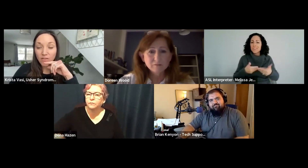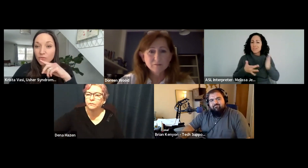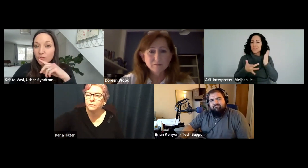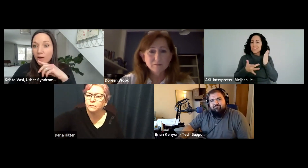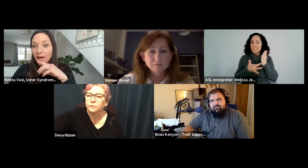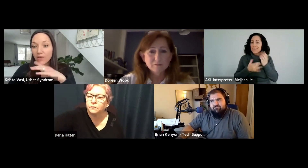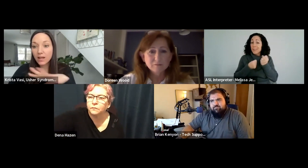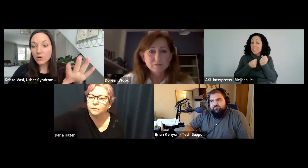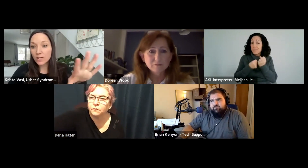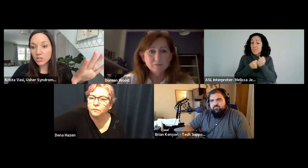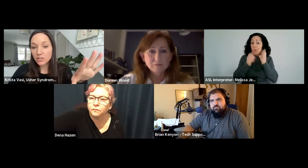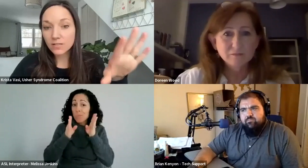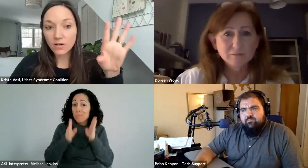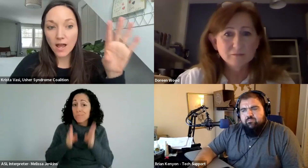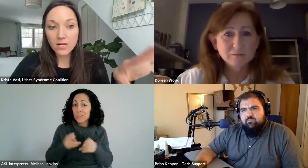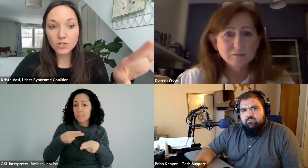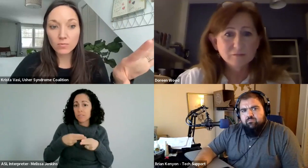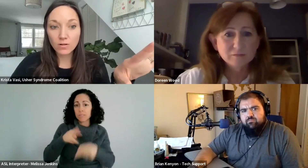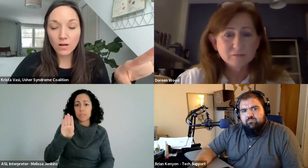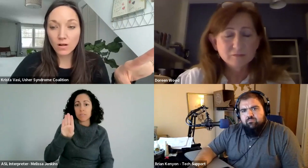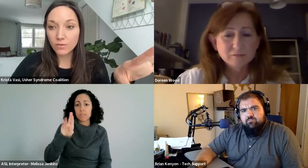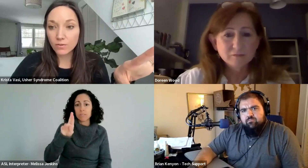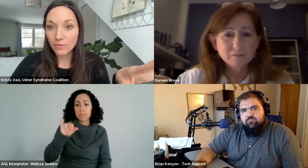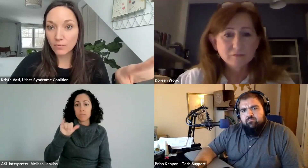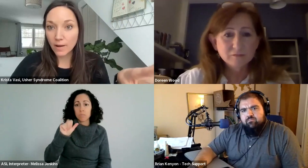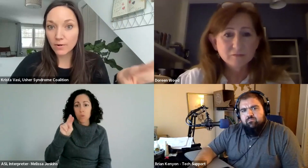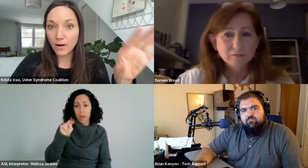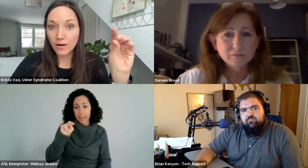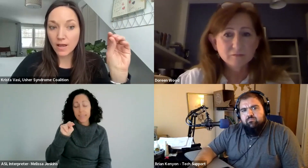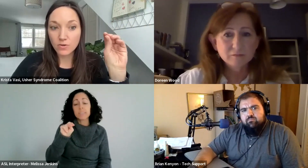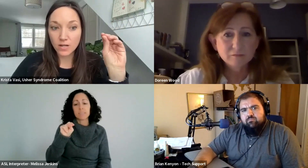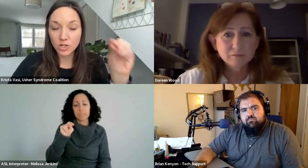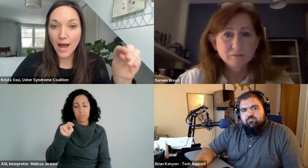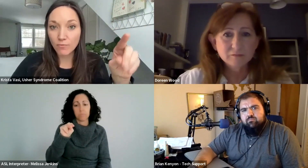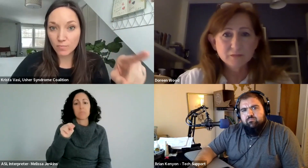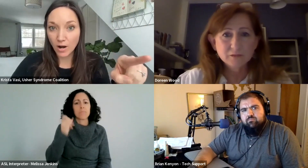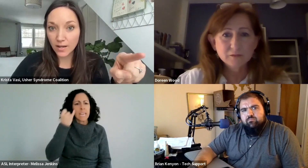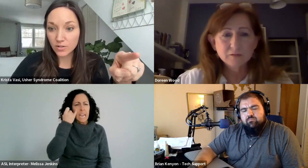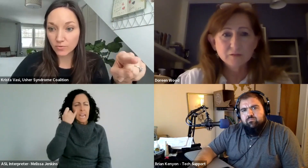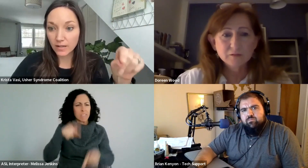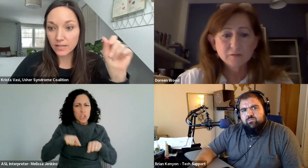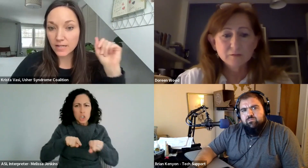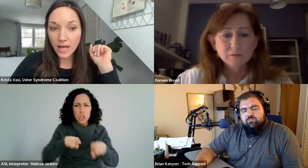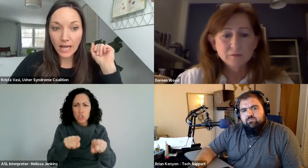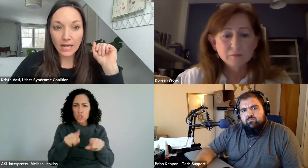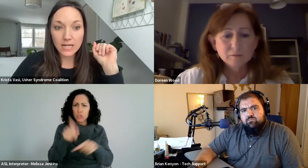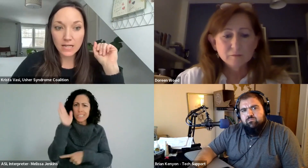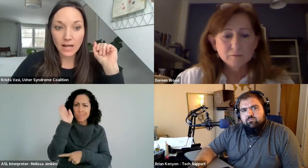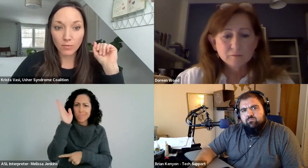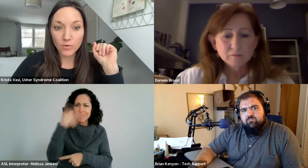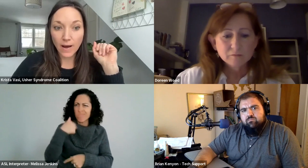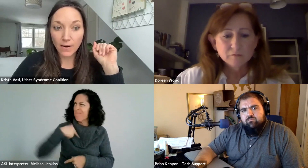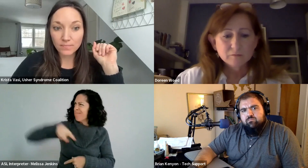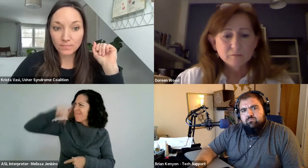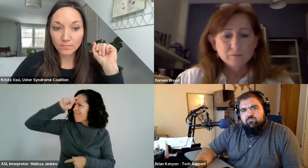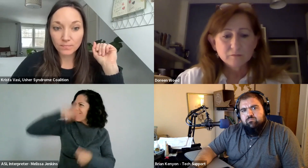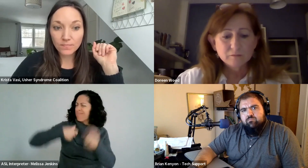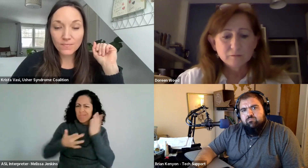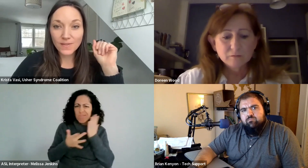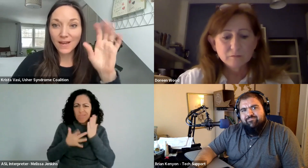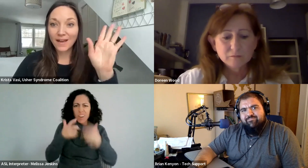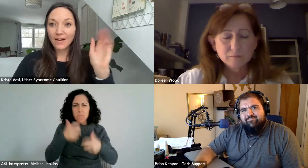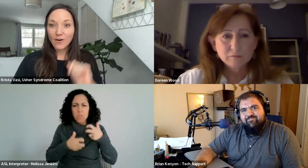If you have any questions or any trouble at all throughout the webinar, you can chat with Brian directly and he can help you out.